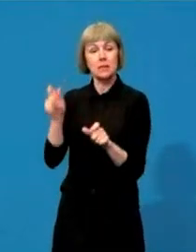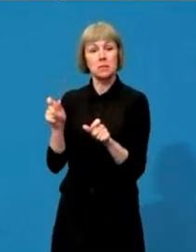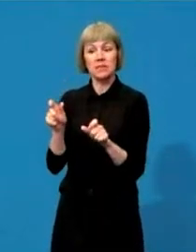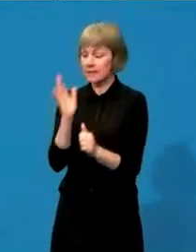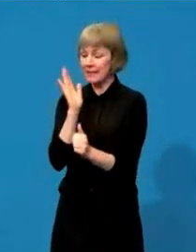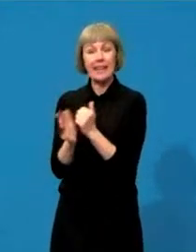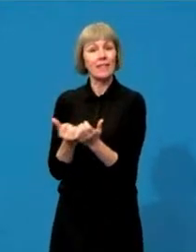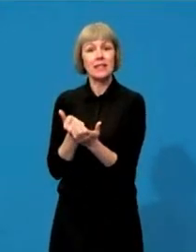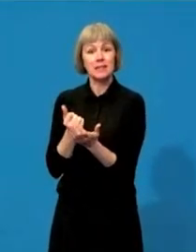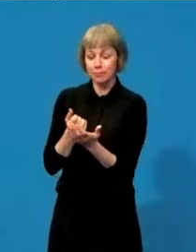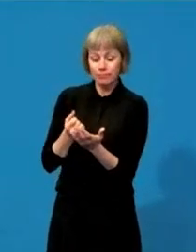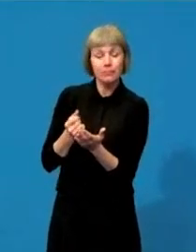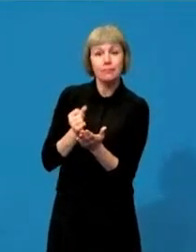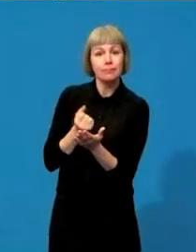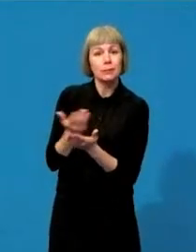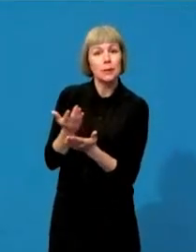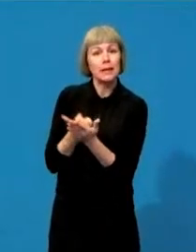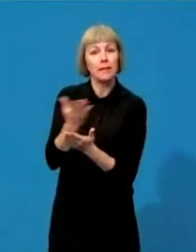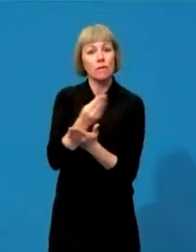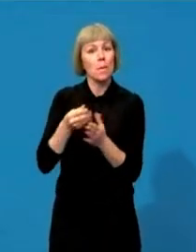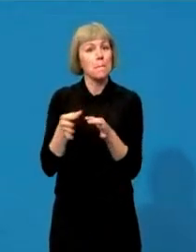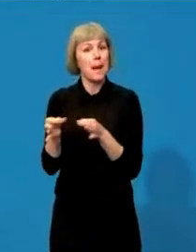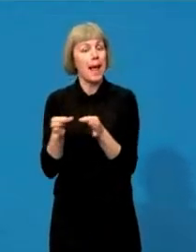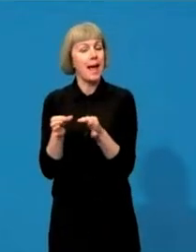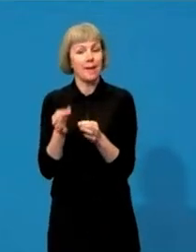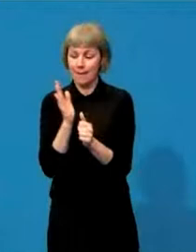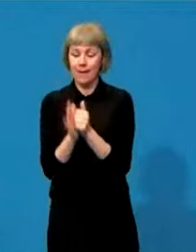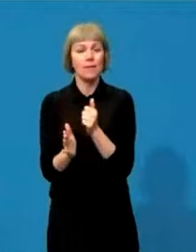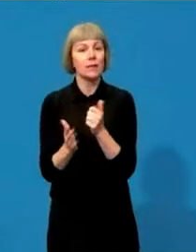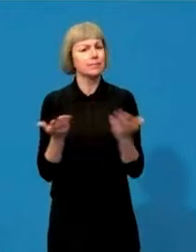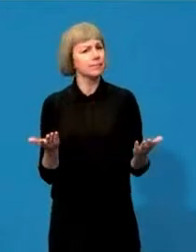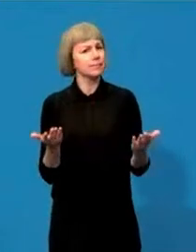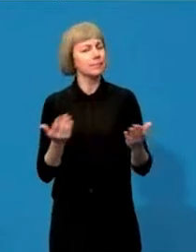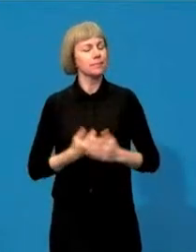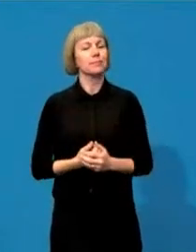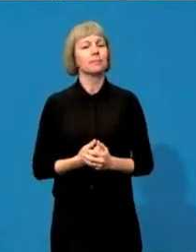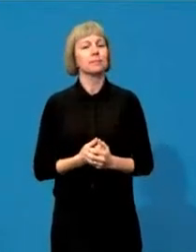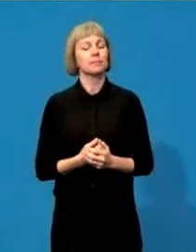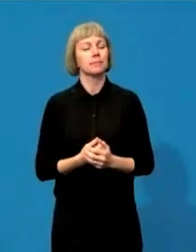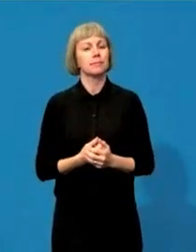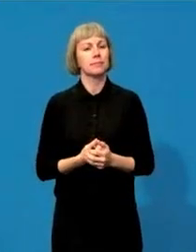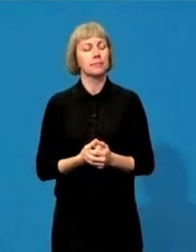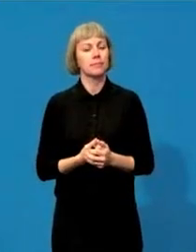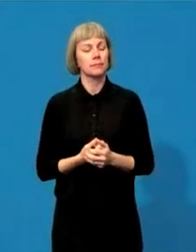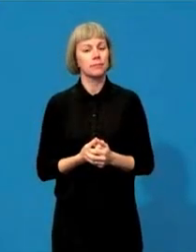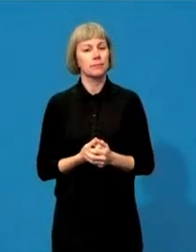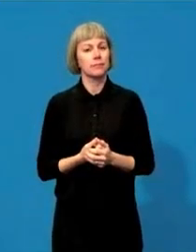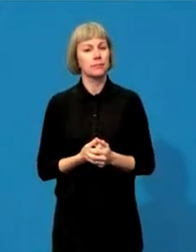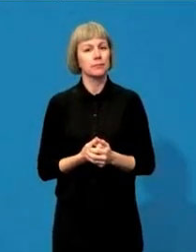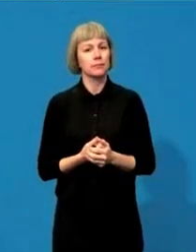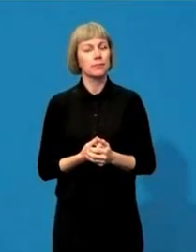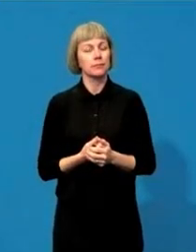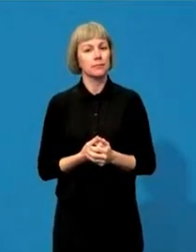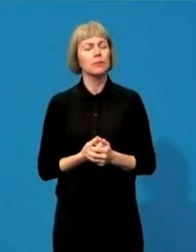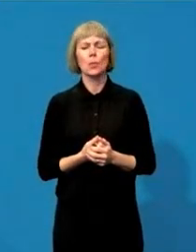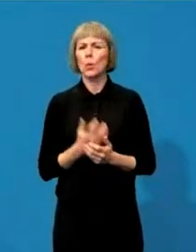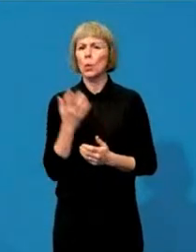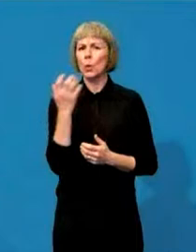their plan. Plan utilisation is consistently lower across all age groups,